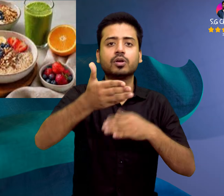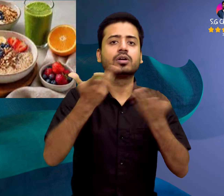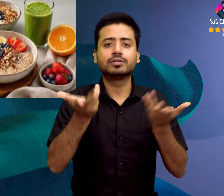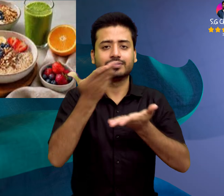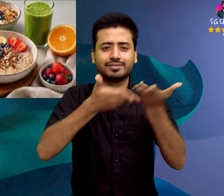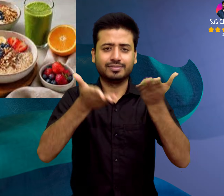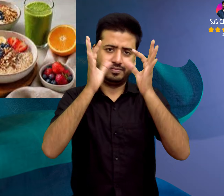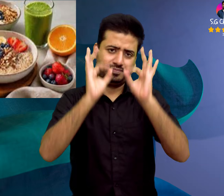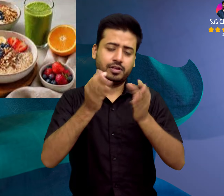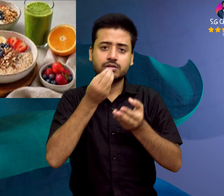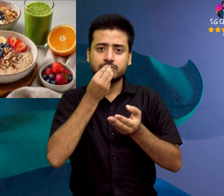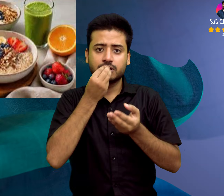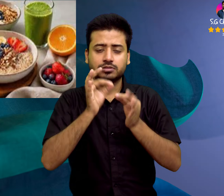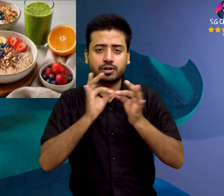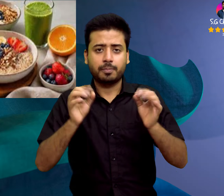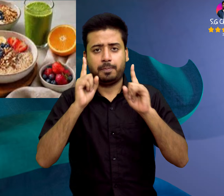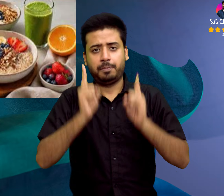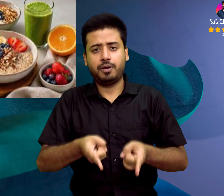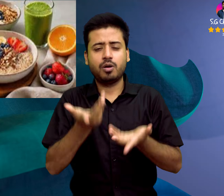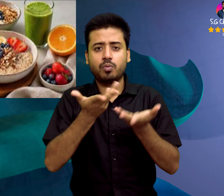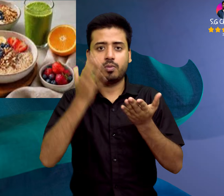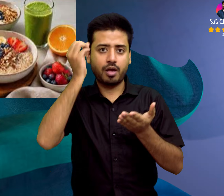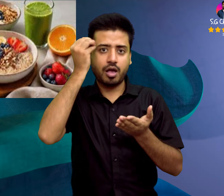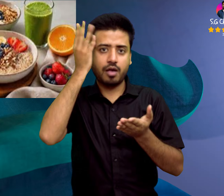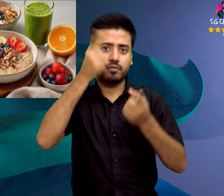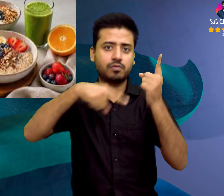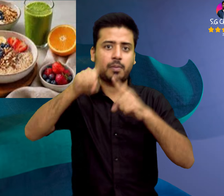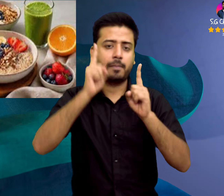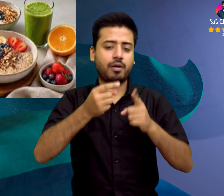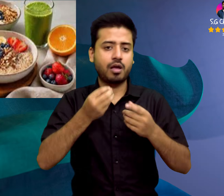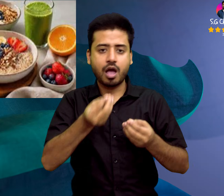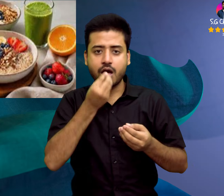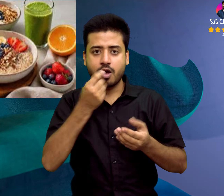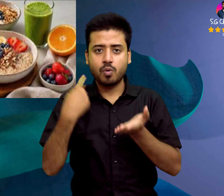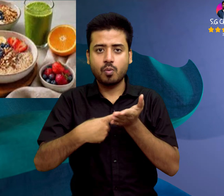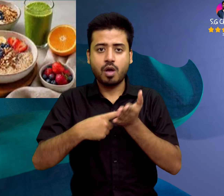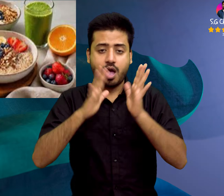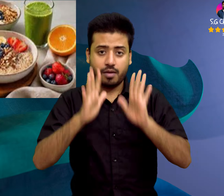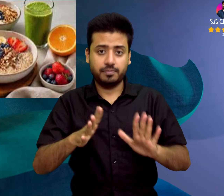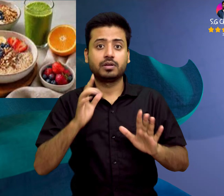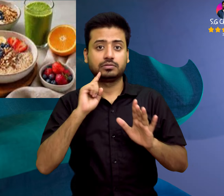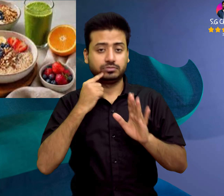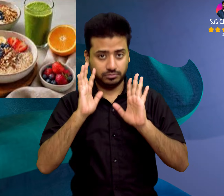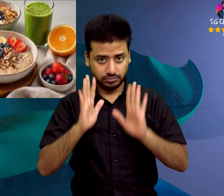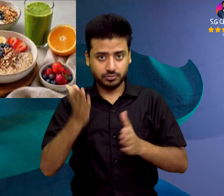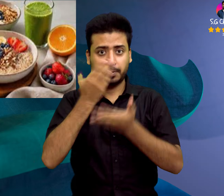frying these proteins in excess oil introduces several negative physiological variables. High